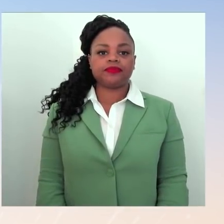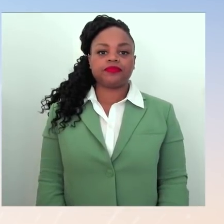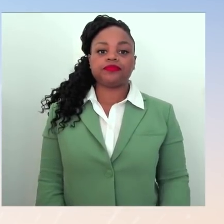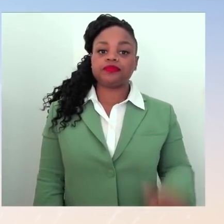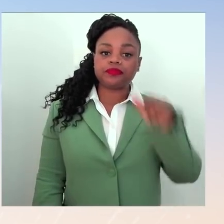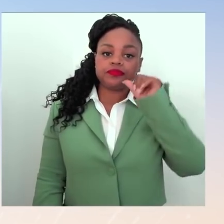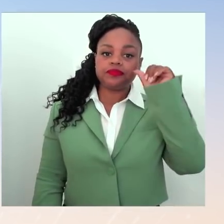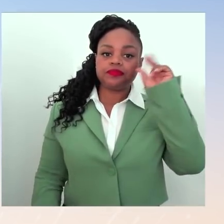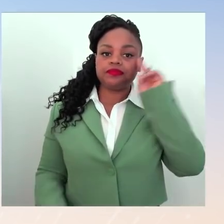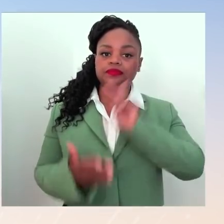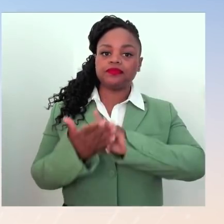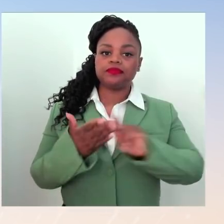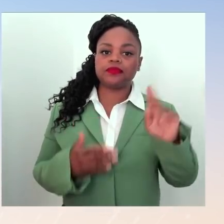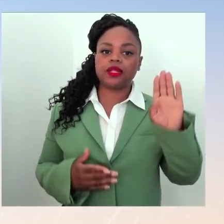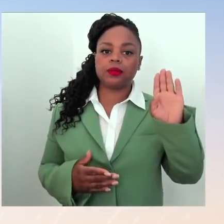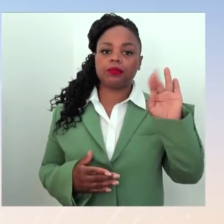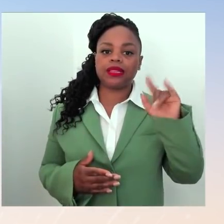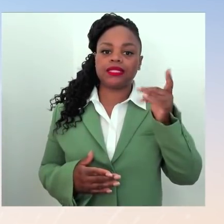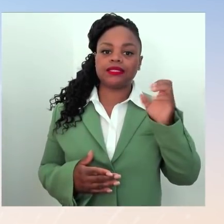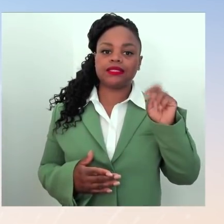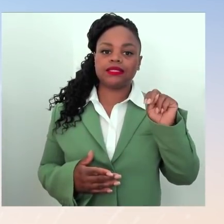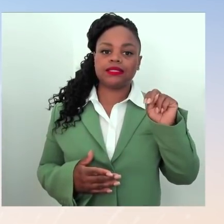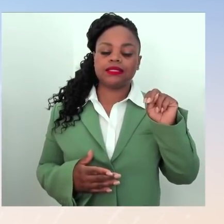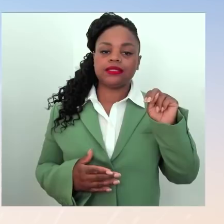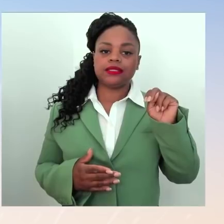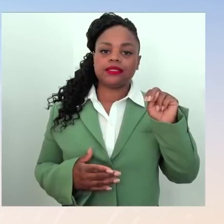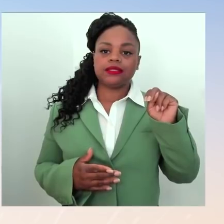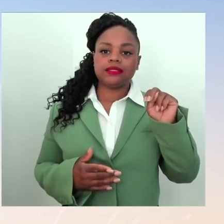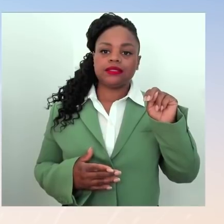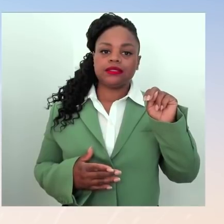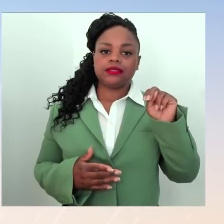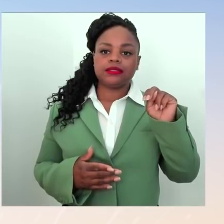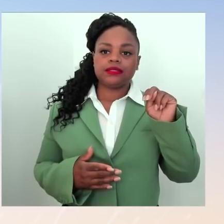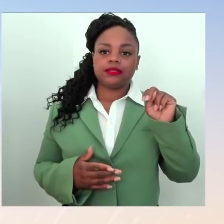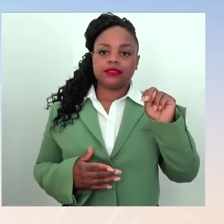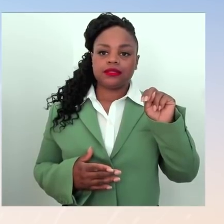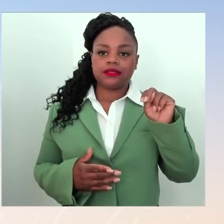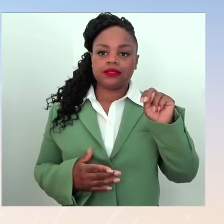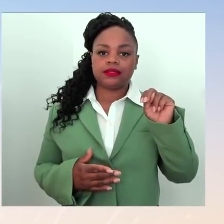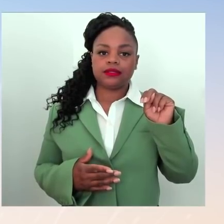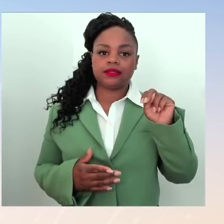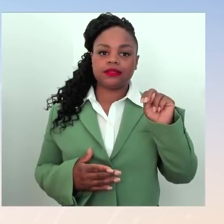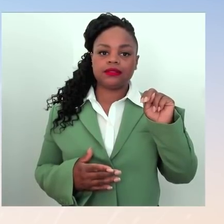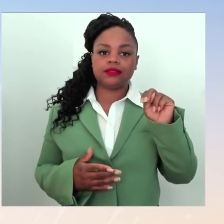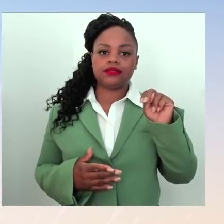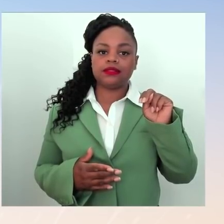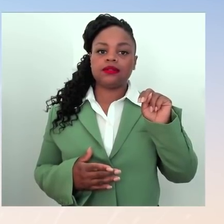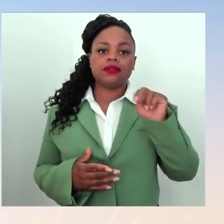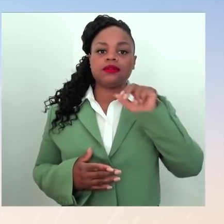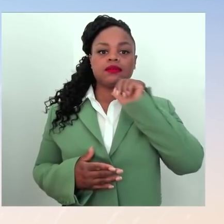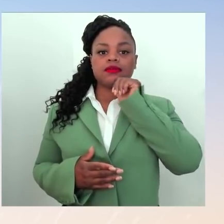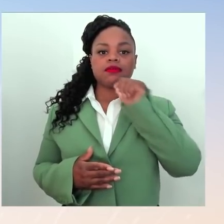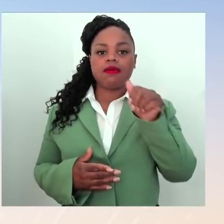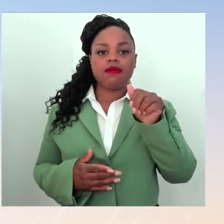have nothing to do with cooperation with Moscow on the Iran nuclear deal. But today, Russian Foreign Minister Lavrov